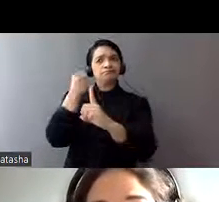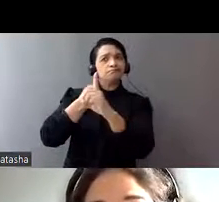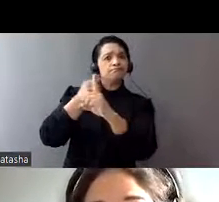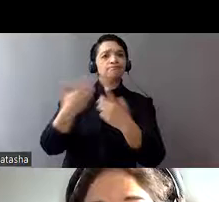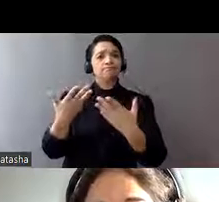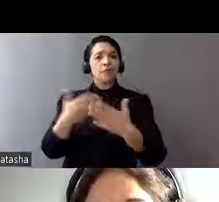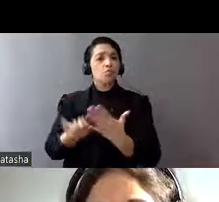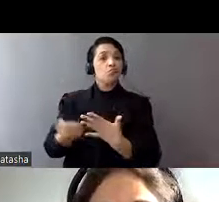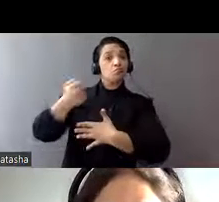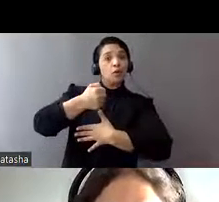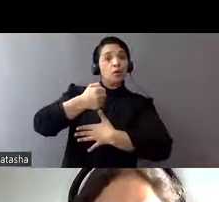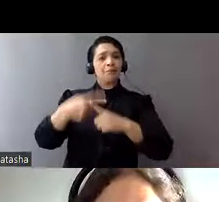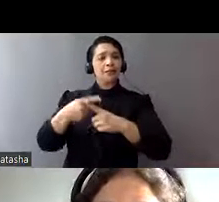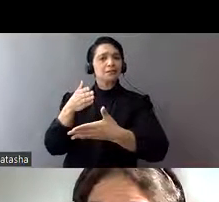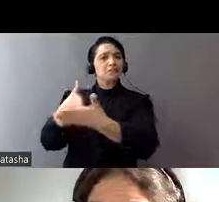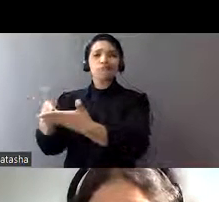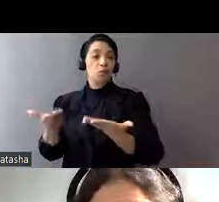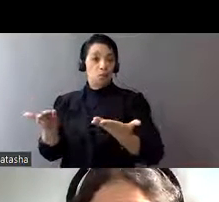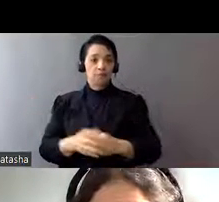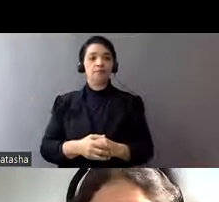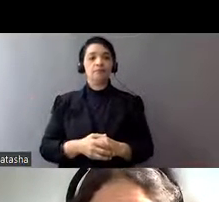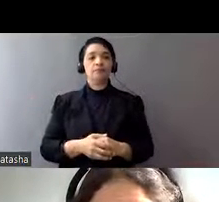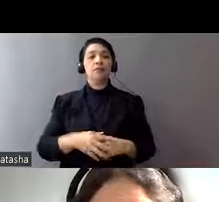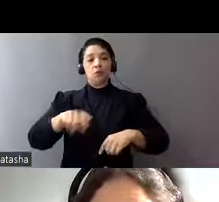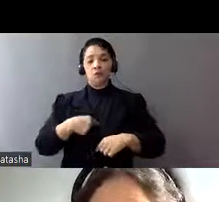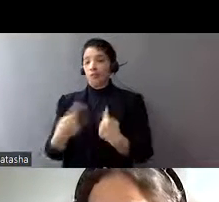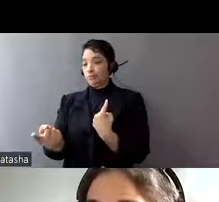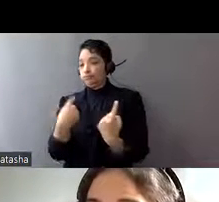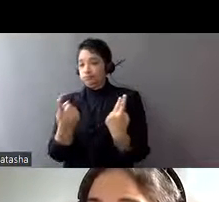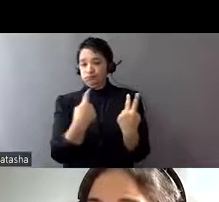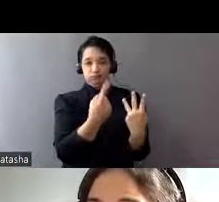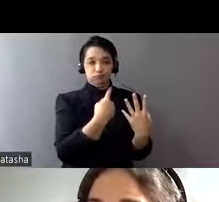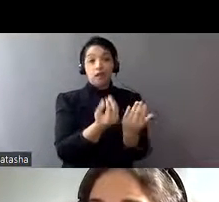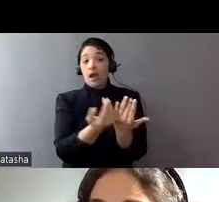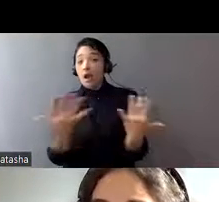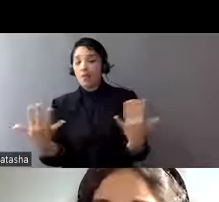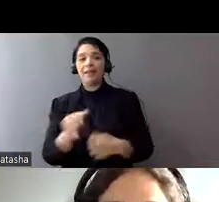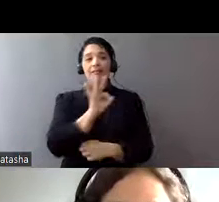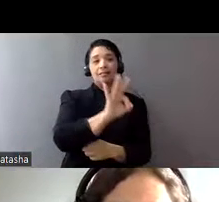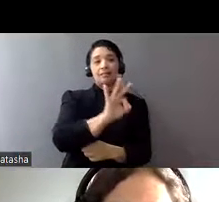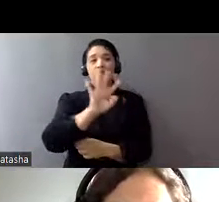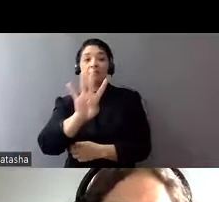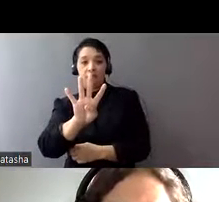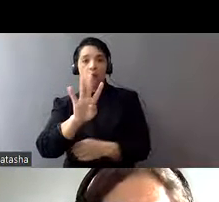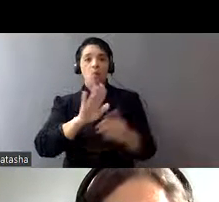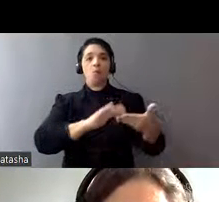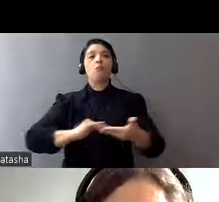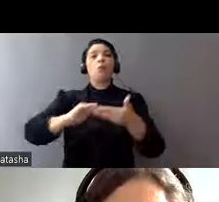We got around 30 we got 34 organizations responding to the survey.